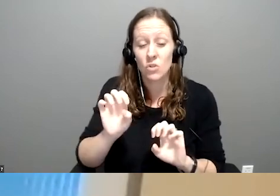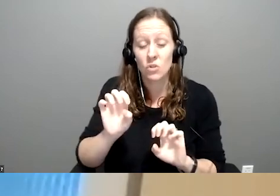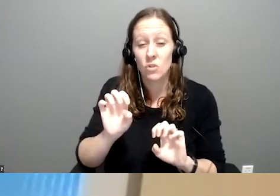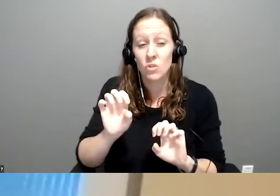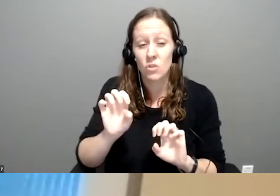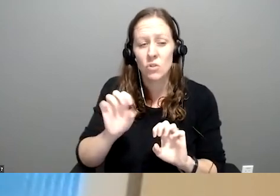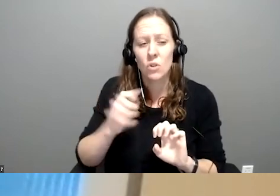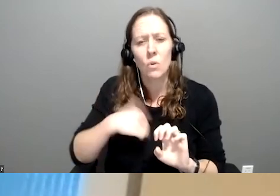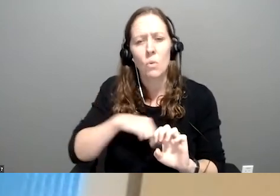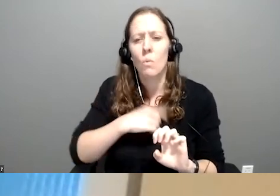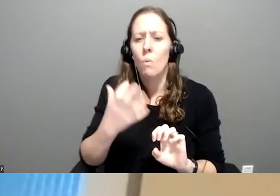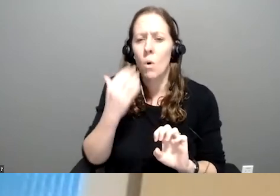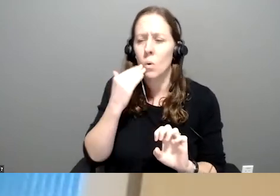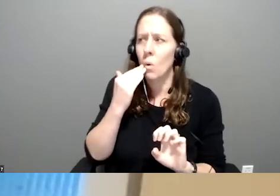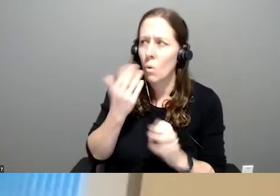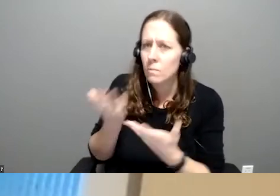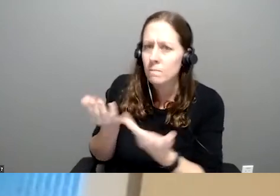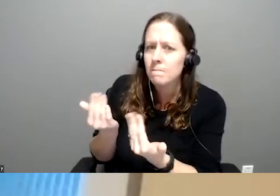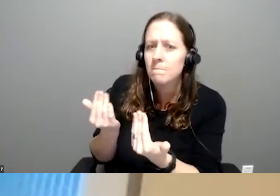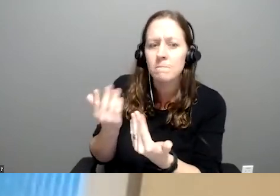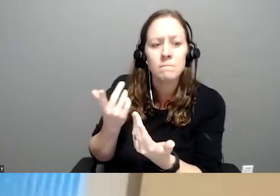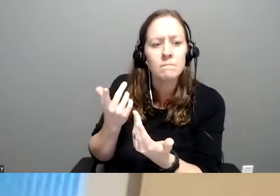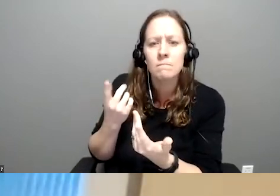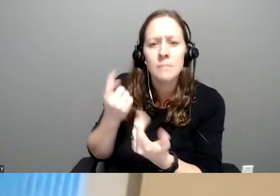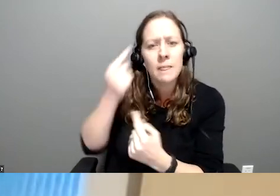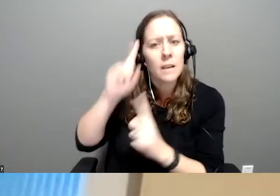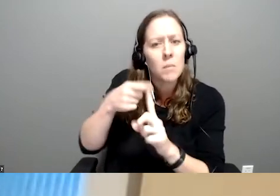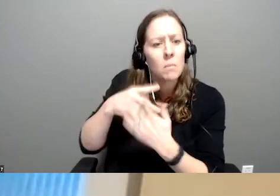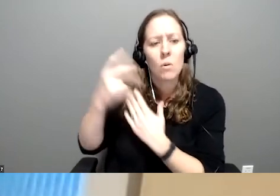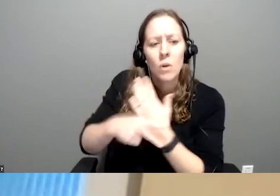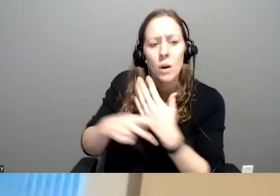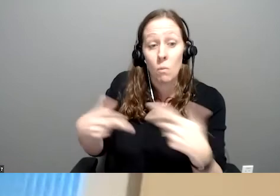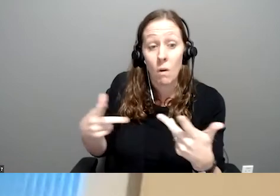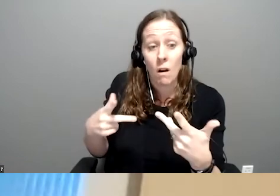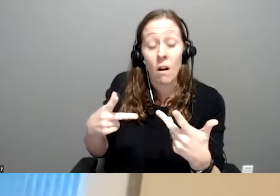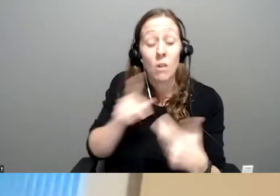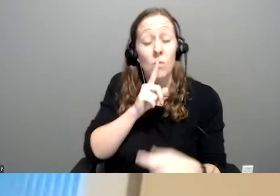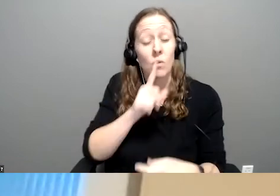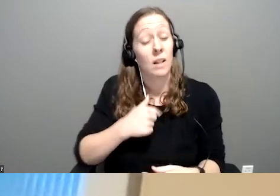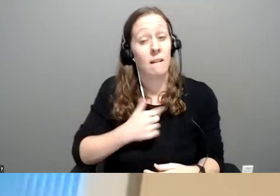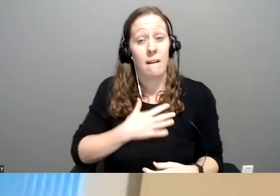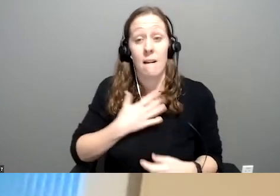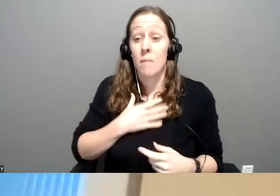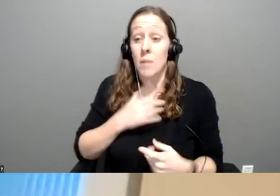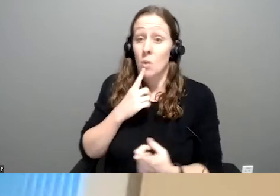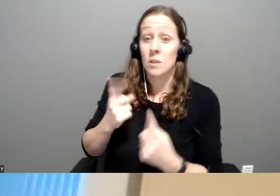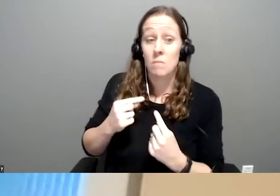of the program. And I'm happy to say that we had over 112 responses, which is very good,